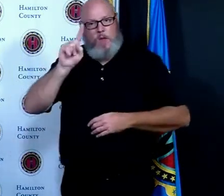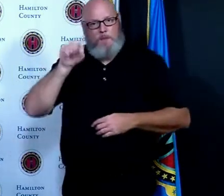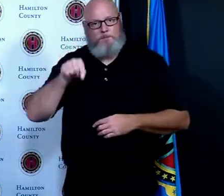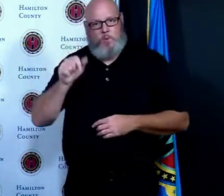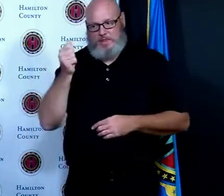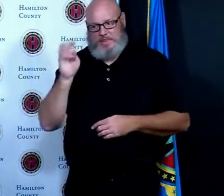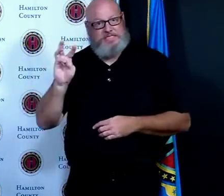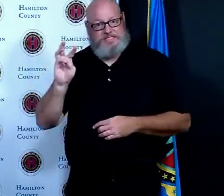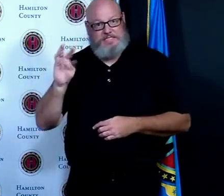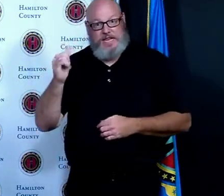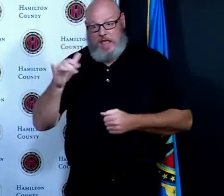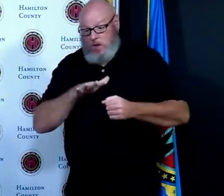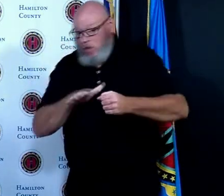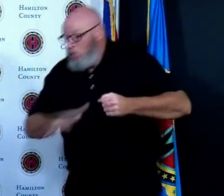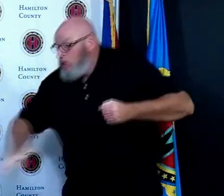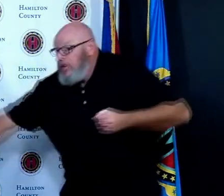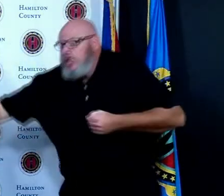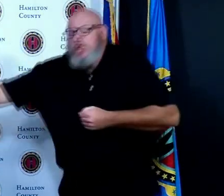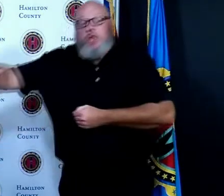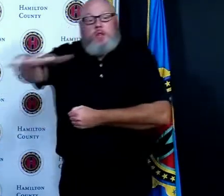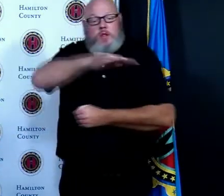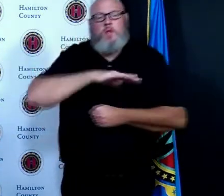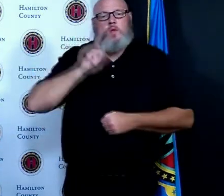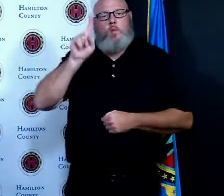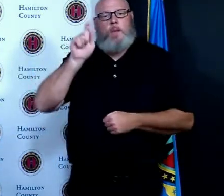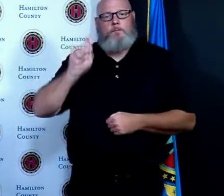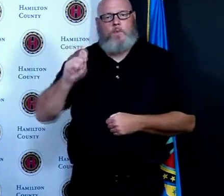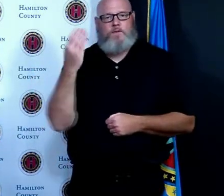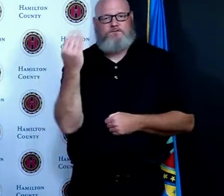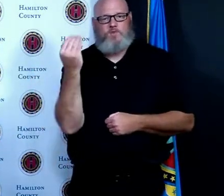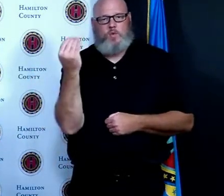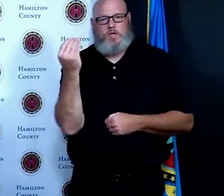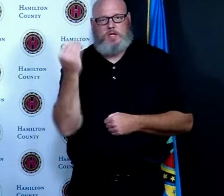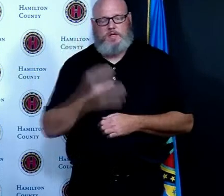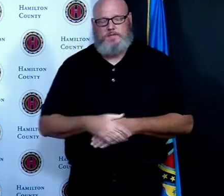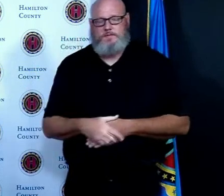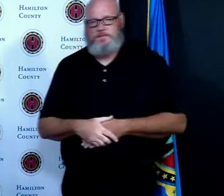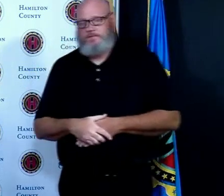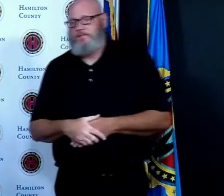region the top graph represents Hamilton county you can see a slight upward curve